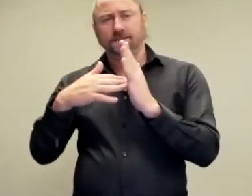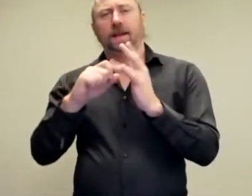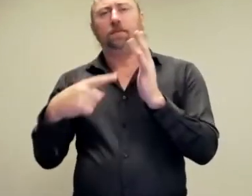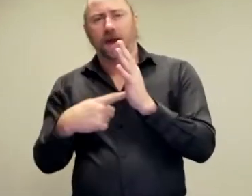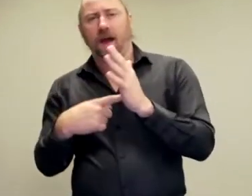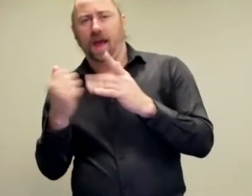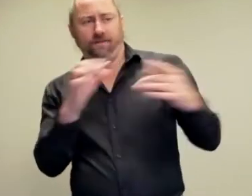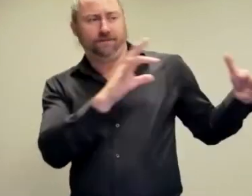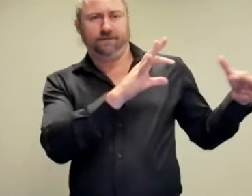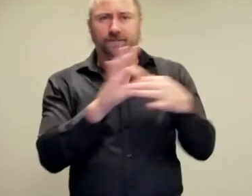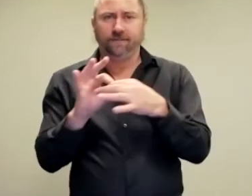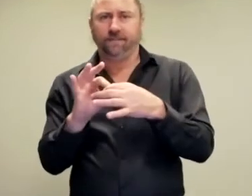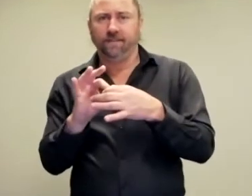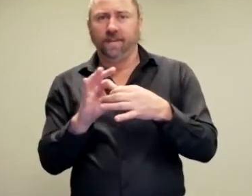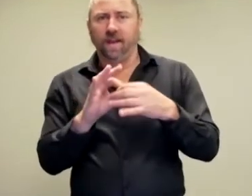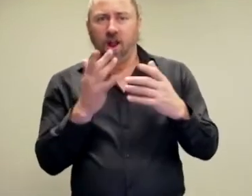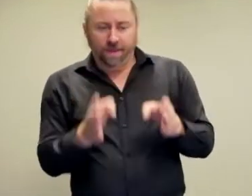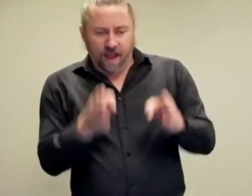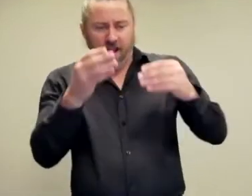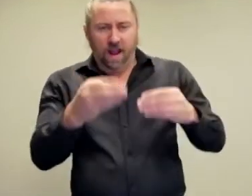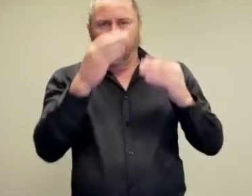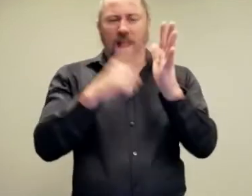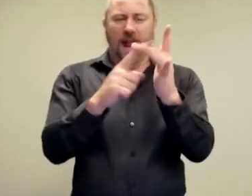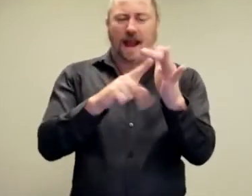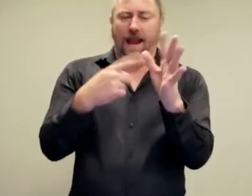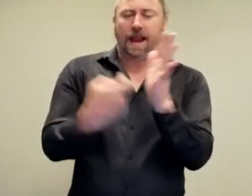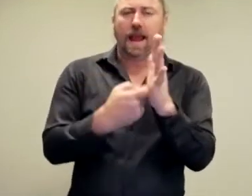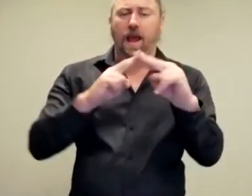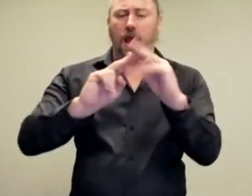rectilinear formations. I began to look at the